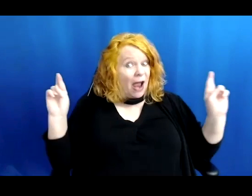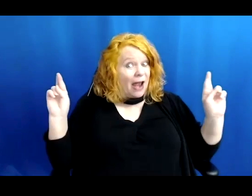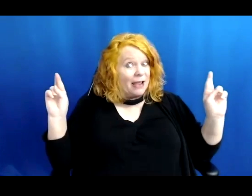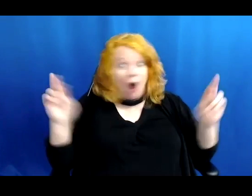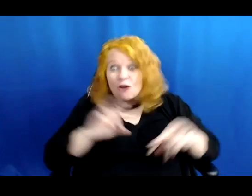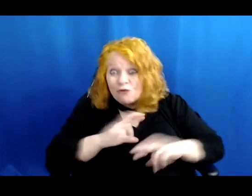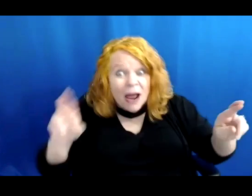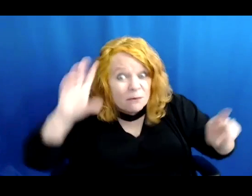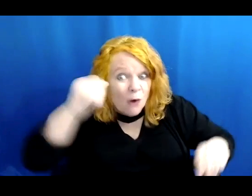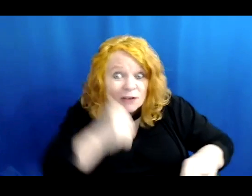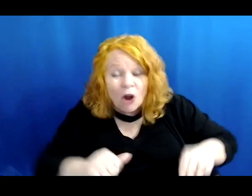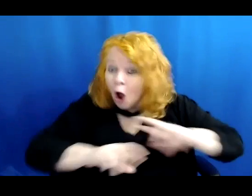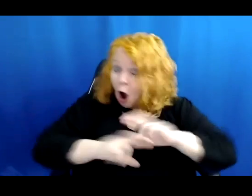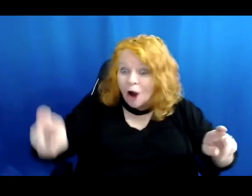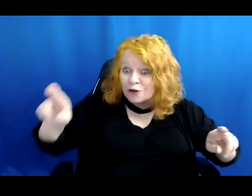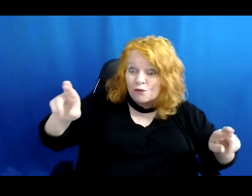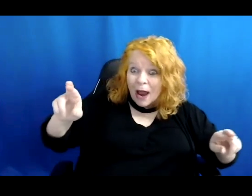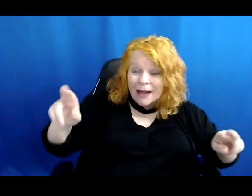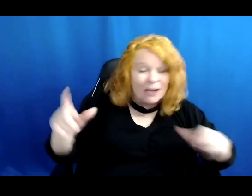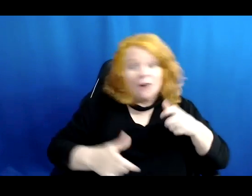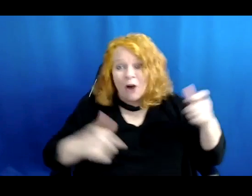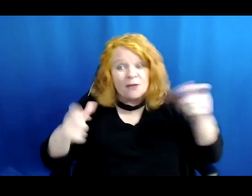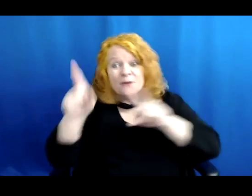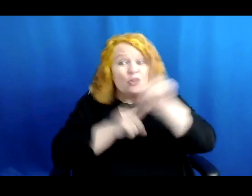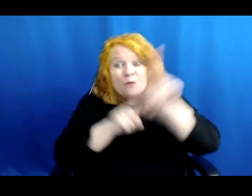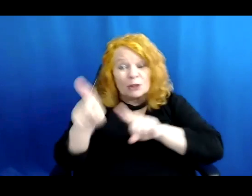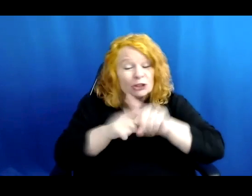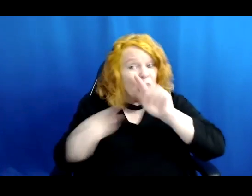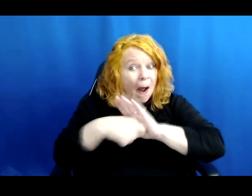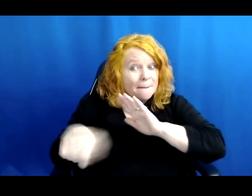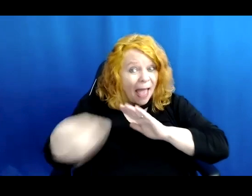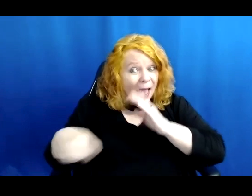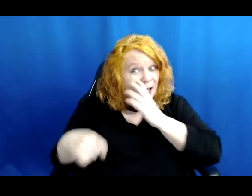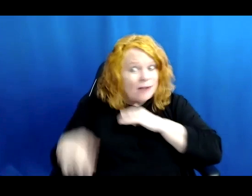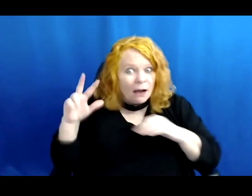Are you ready, boys and girls, are you ready for the superstar bell, boys and girls?